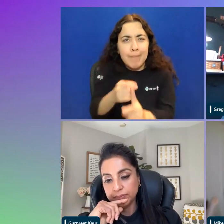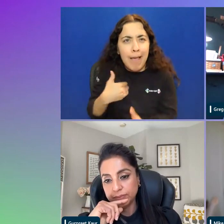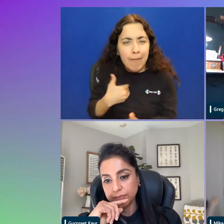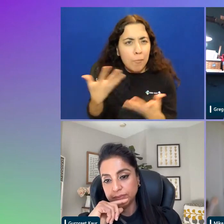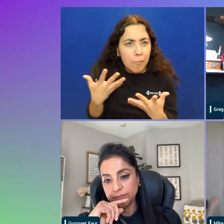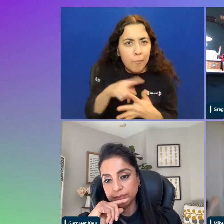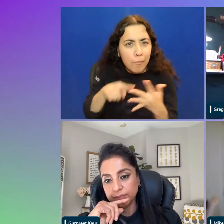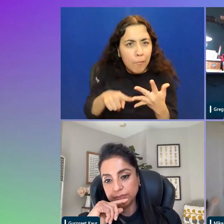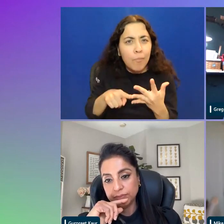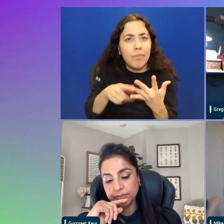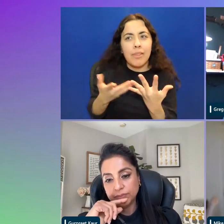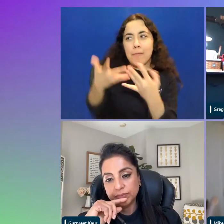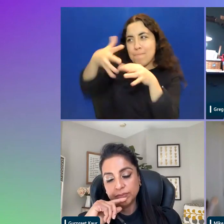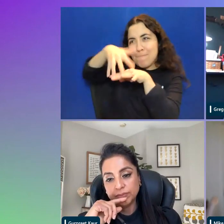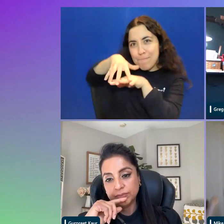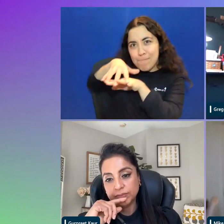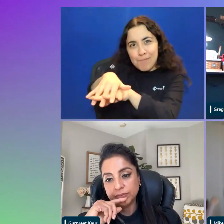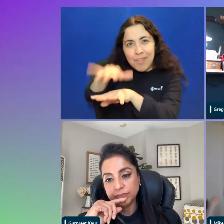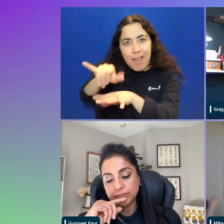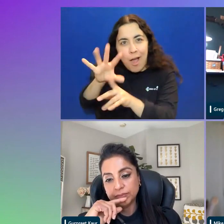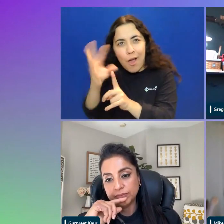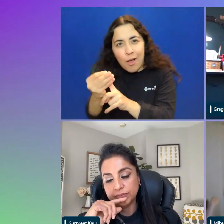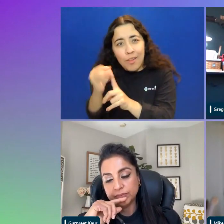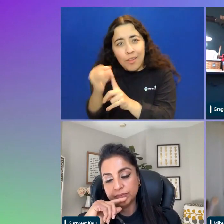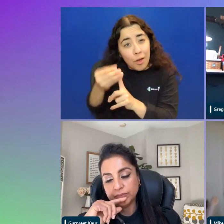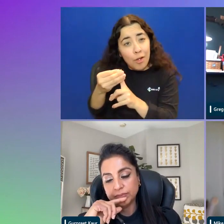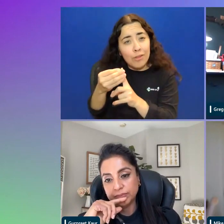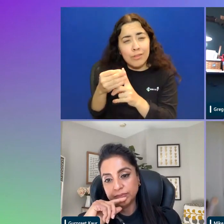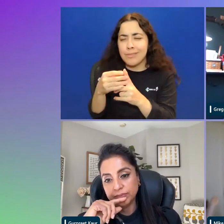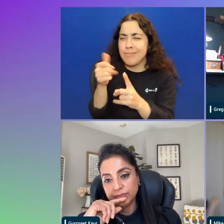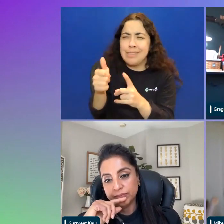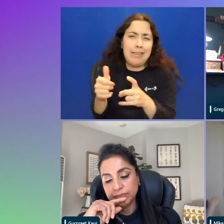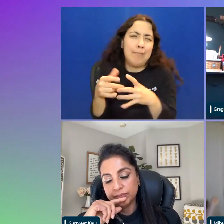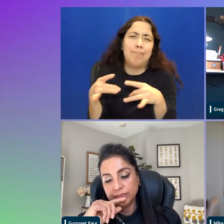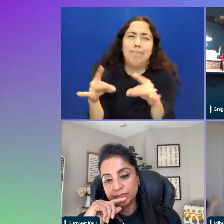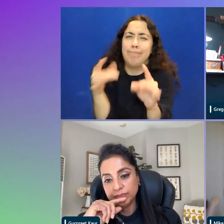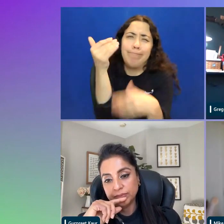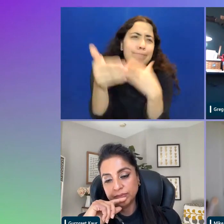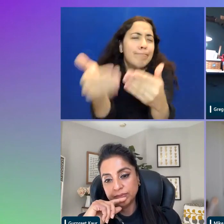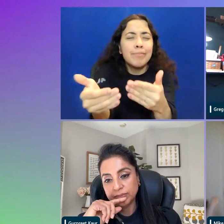what are the key principles here? And then map them to those cultures, because those cultures are natural accelerators. When